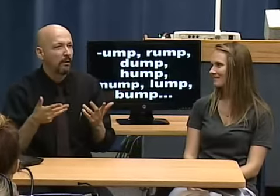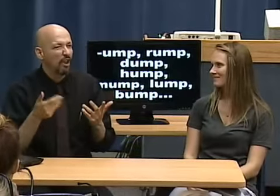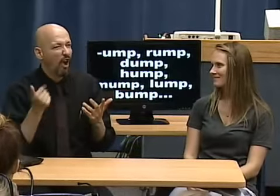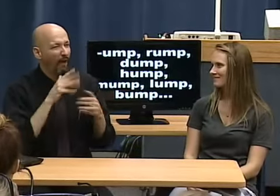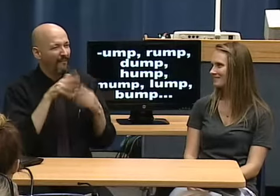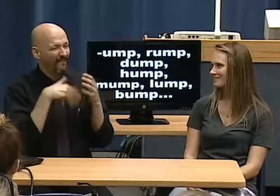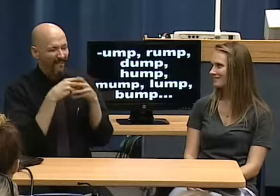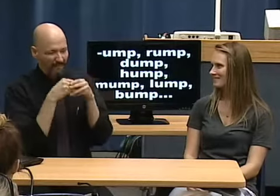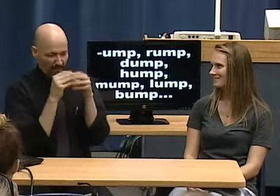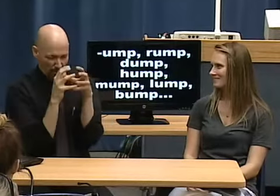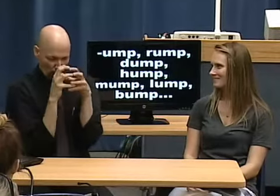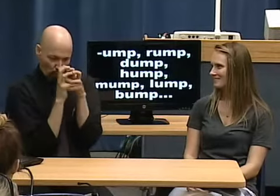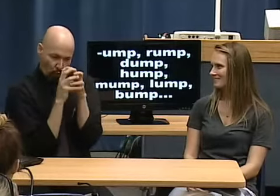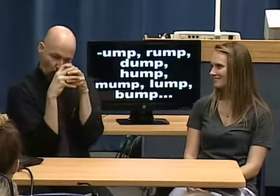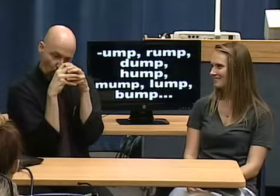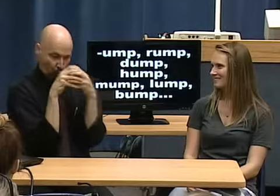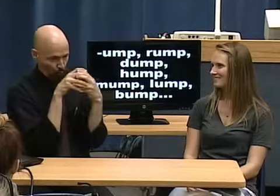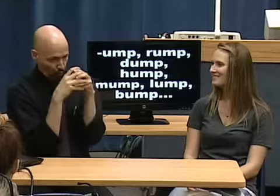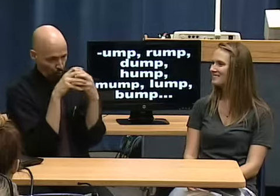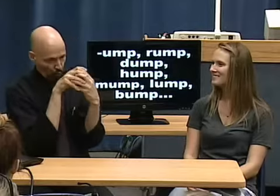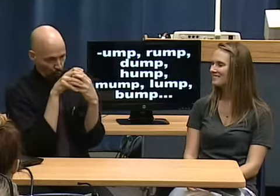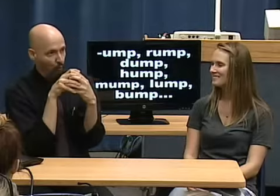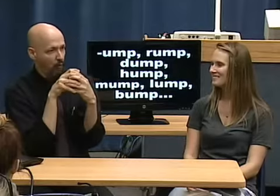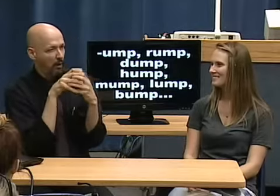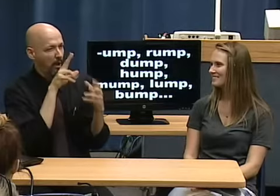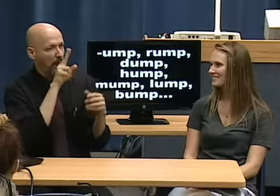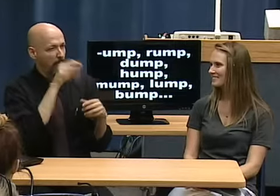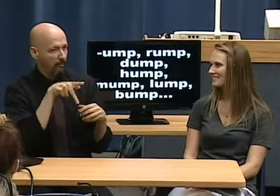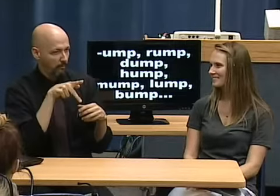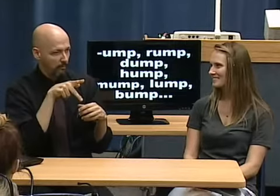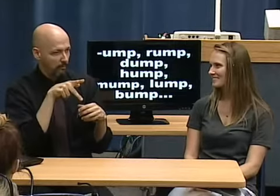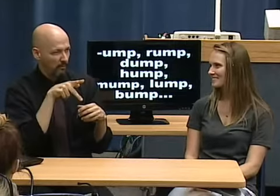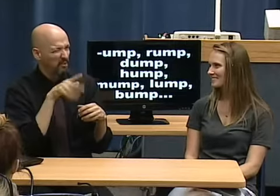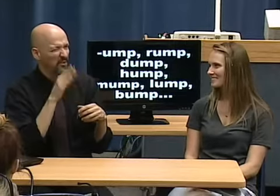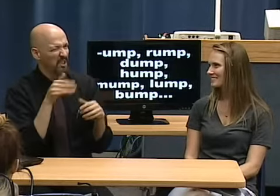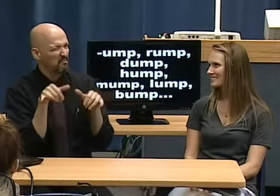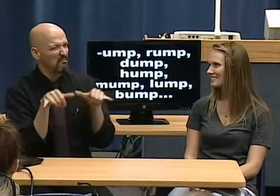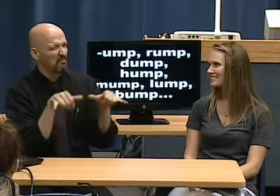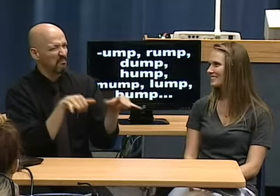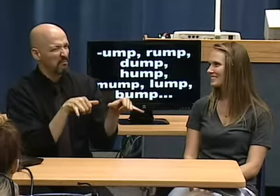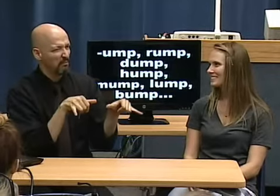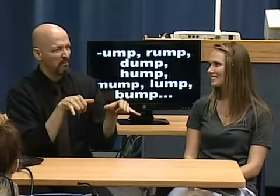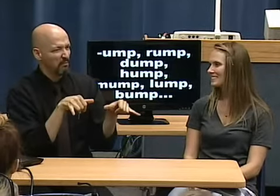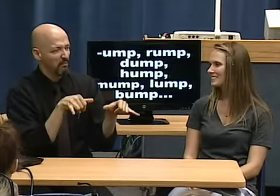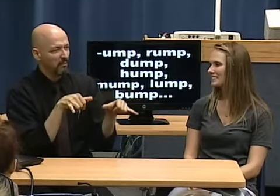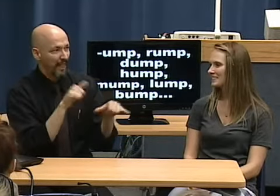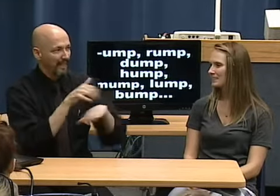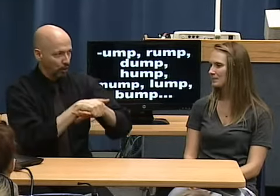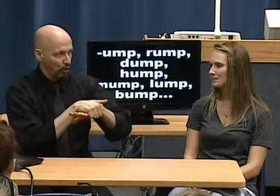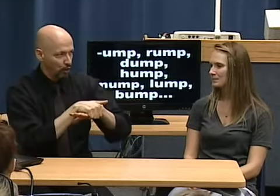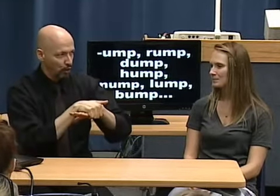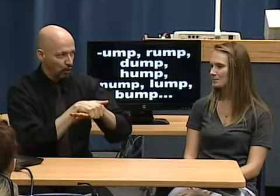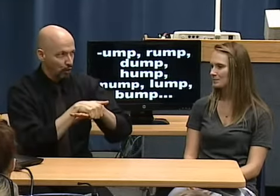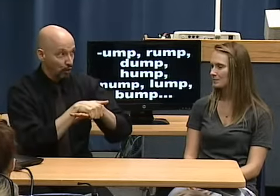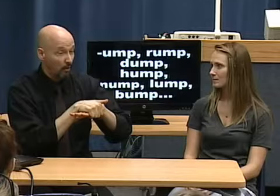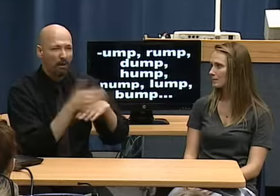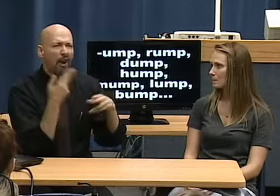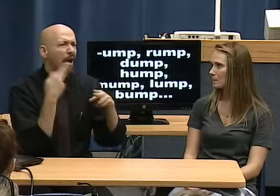they're locked together ump. They're all the same. That's English.